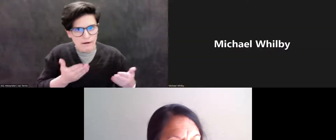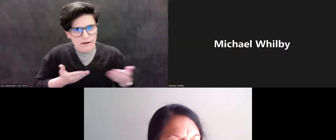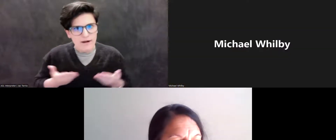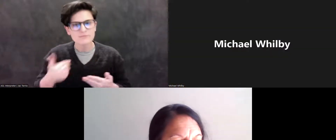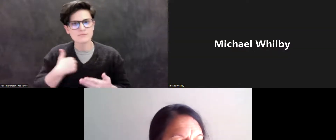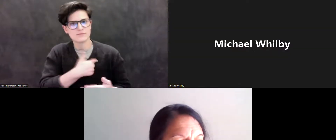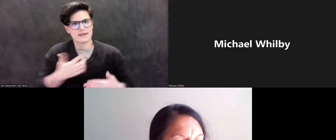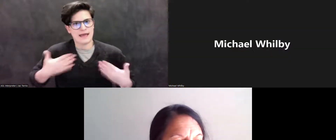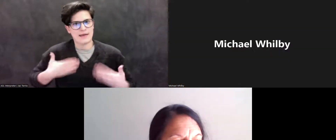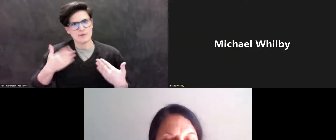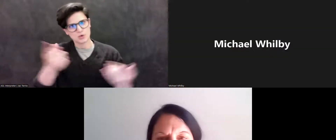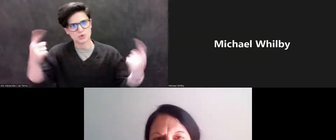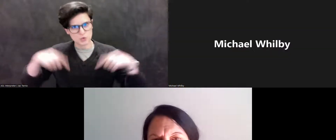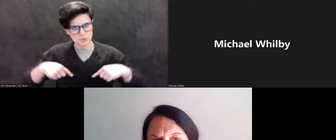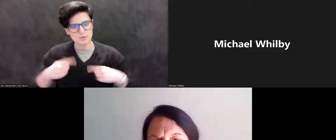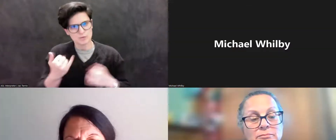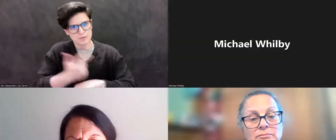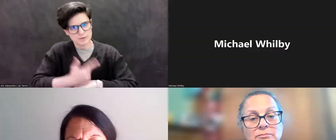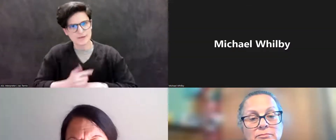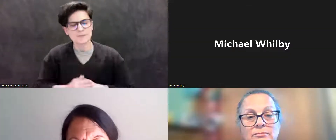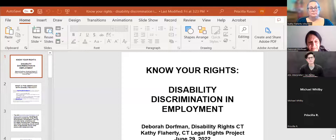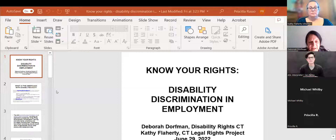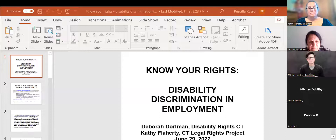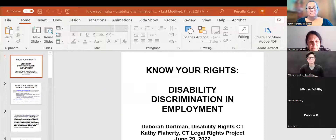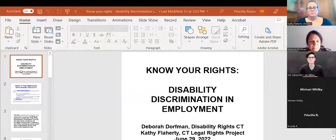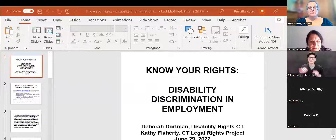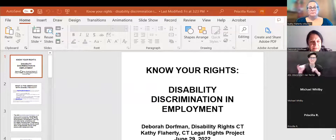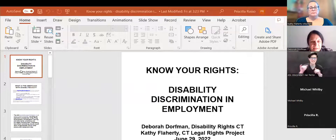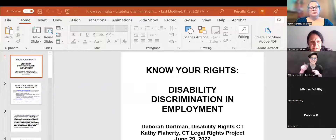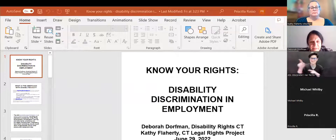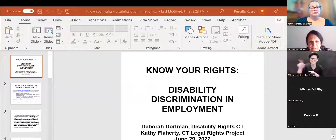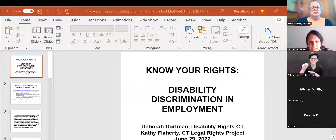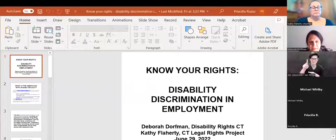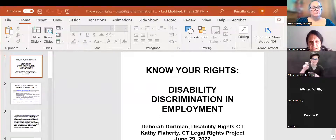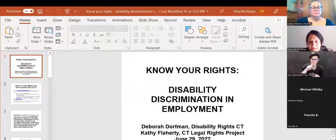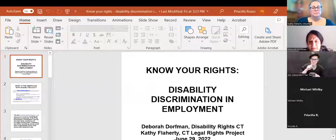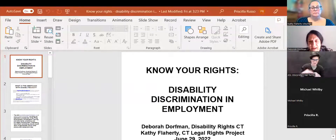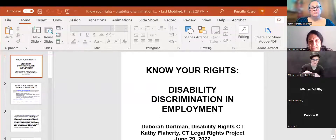you here today. 15:08:46 As Mike said. my our colleague, Kathy